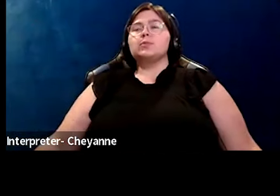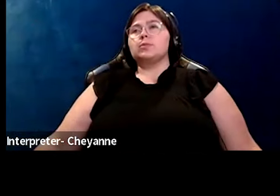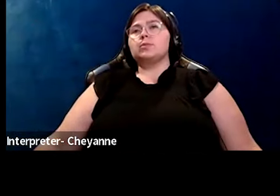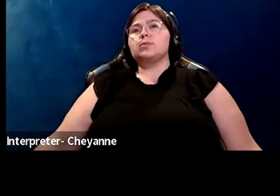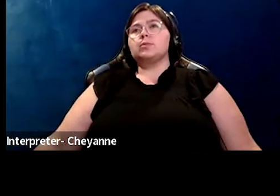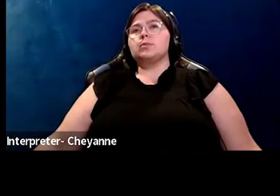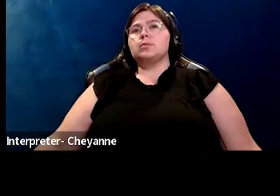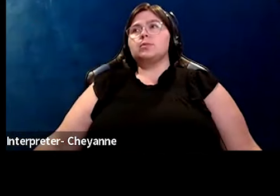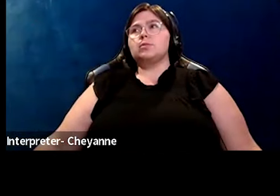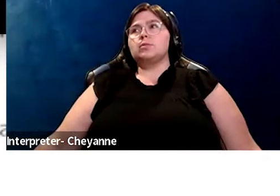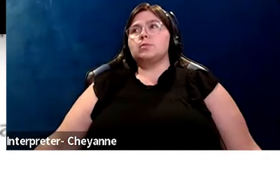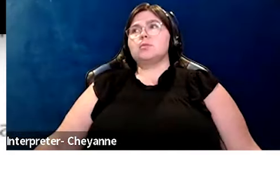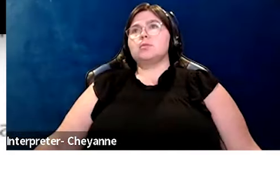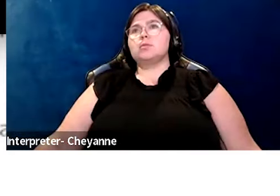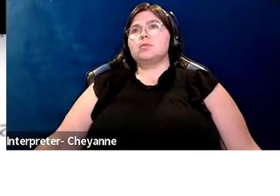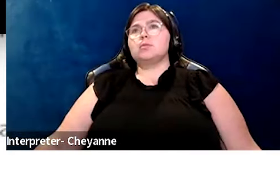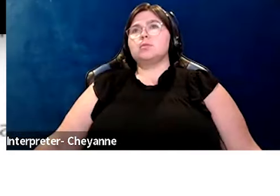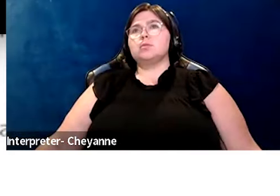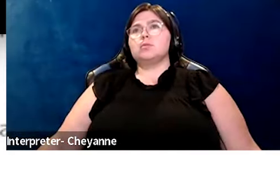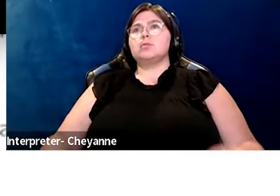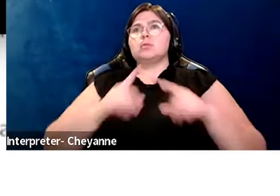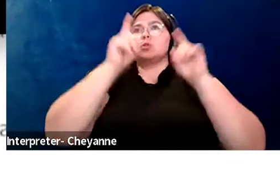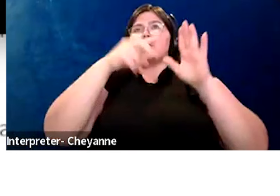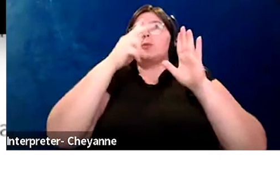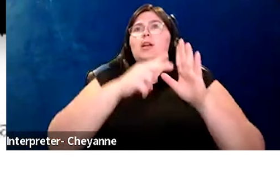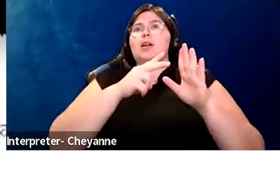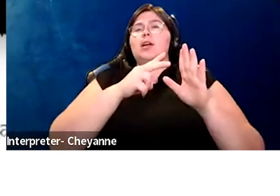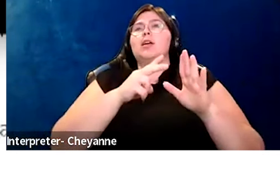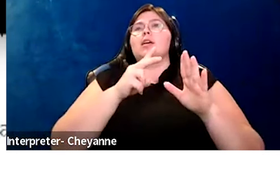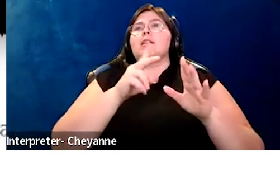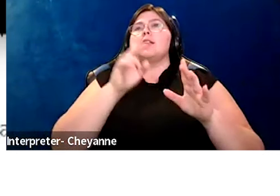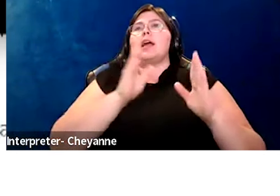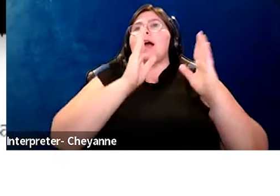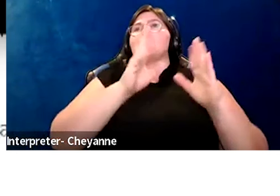Screen reader. [VIDEO PLAYBACK] The absolute value of phi sub 1